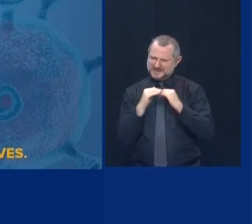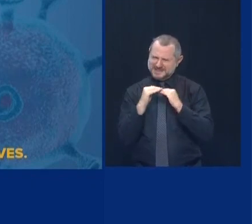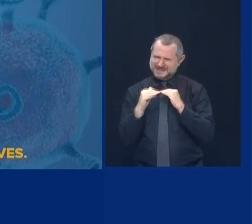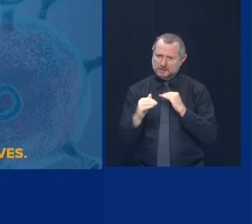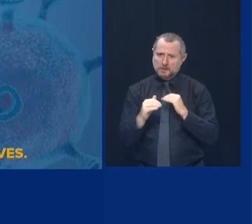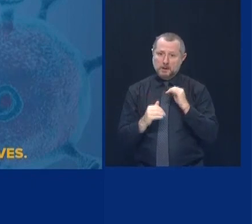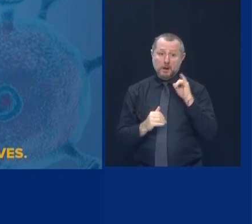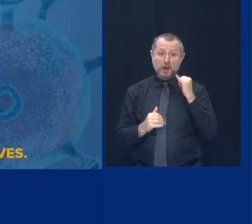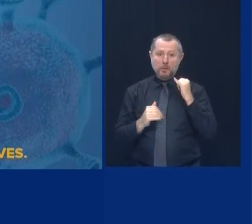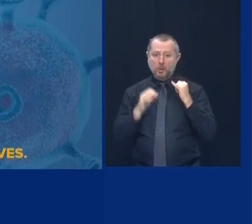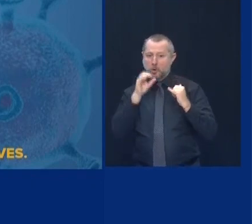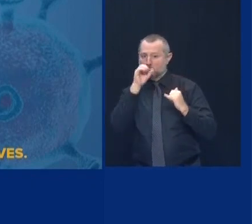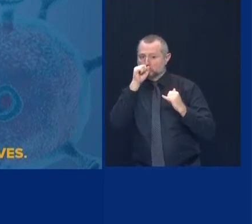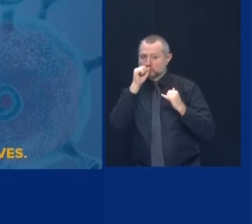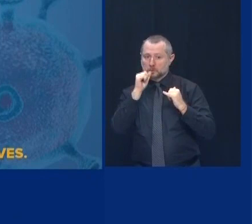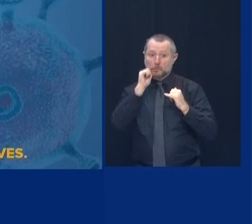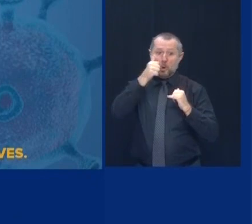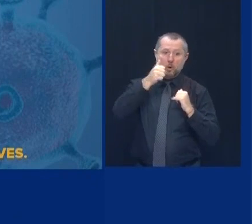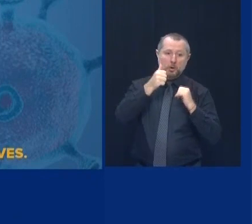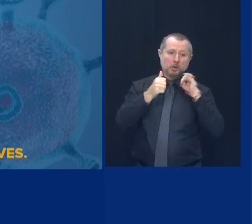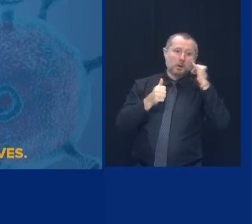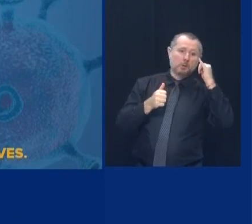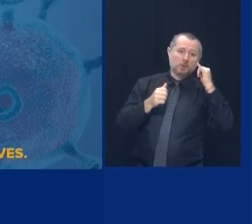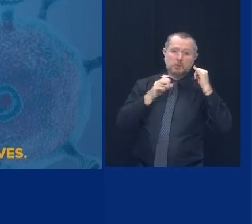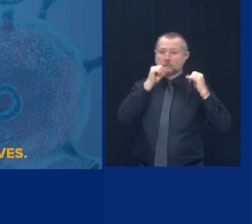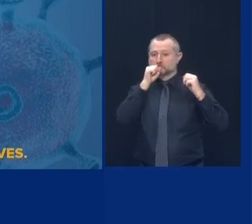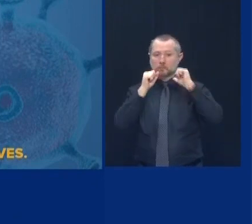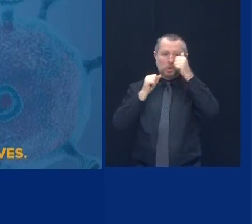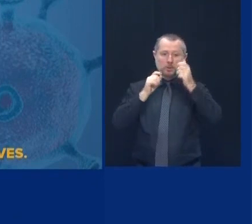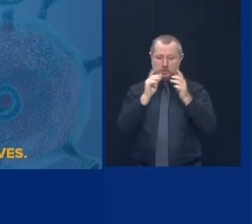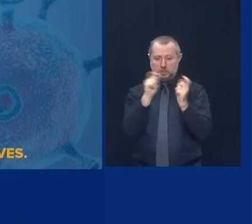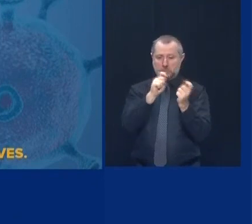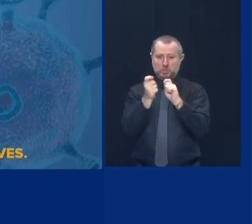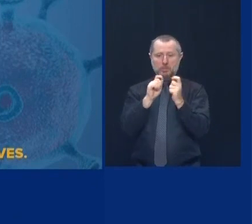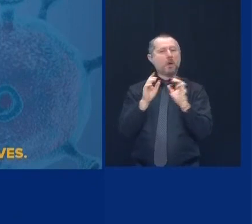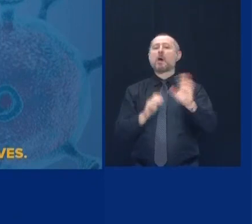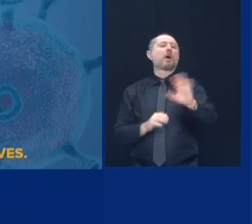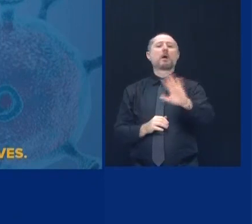RIGHT? WE DON'T WANT ZONES GOING INe1 AND